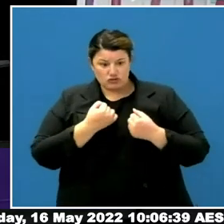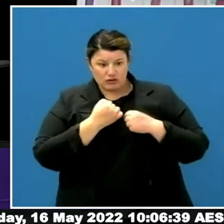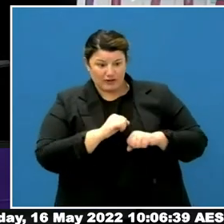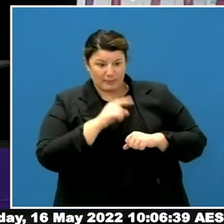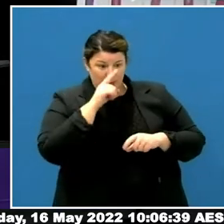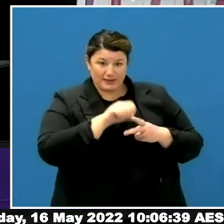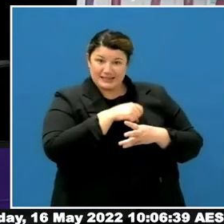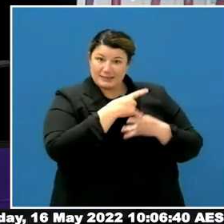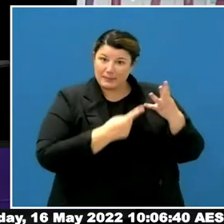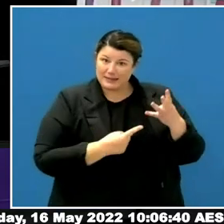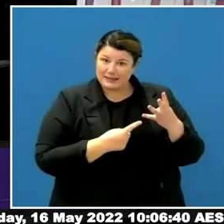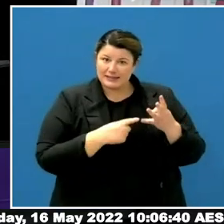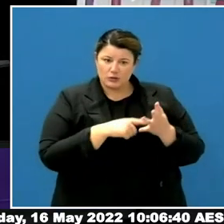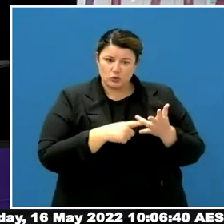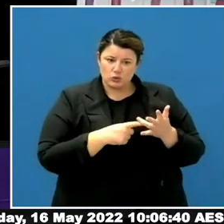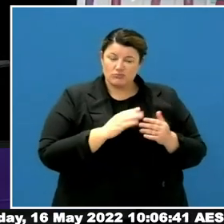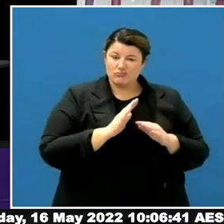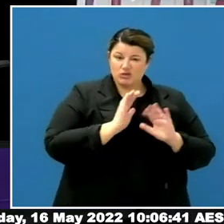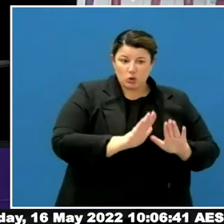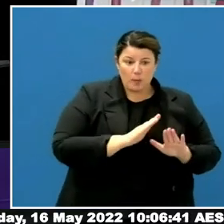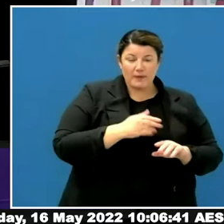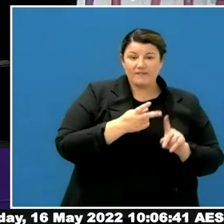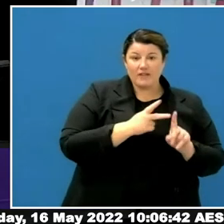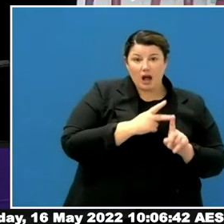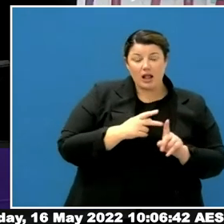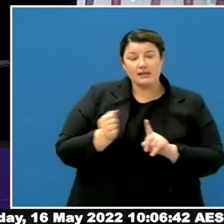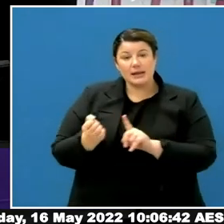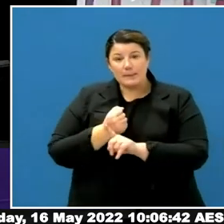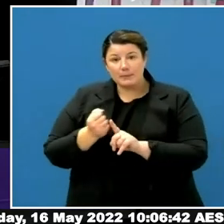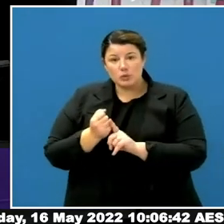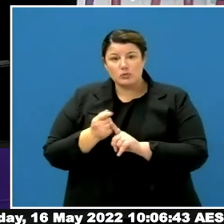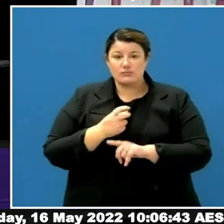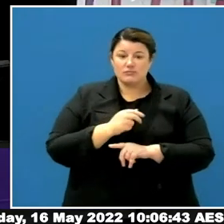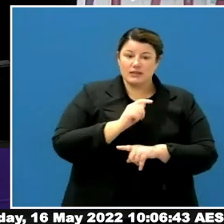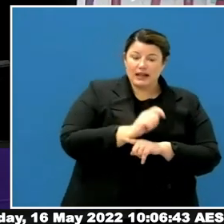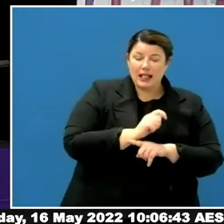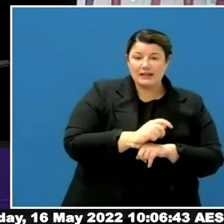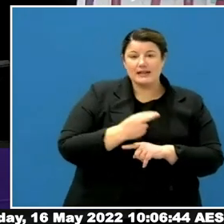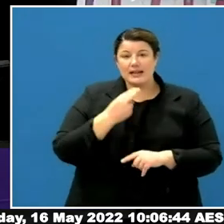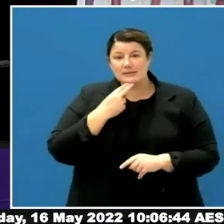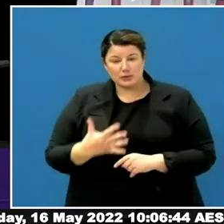experiencing all forms of violence, abuse, neglect and exploitation in all settings and